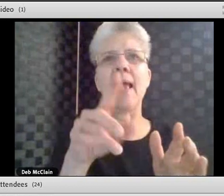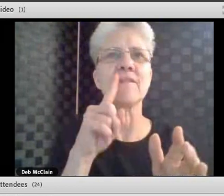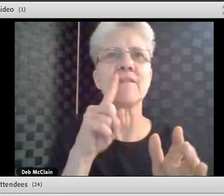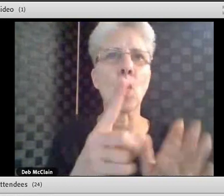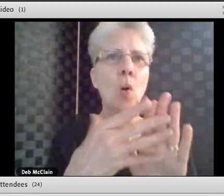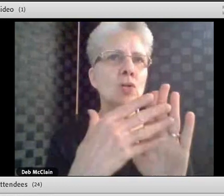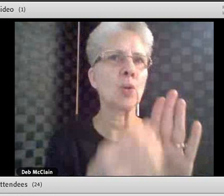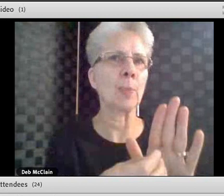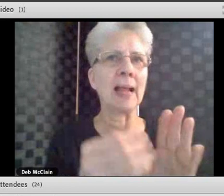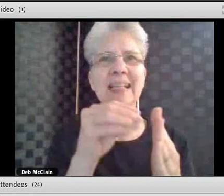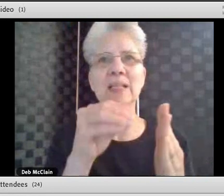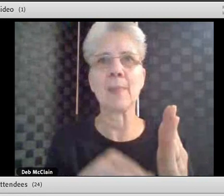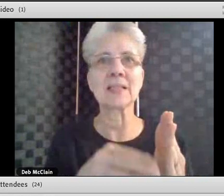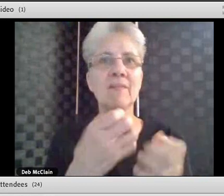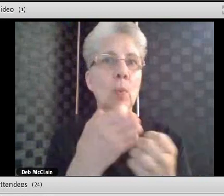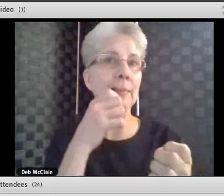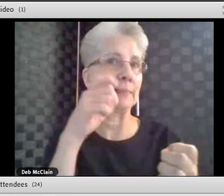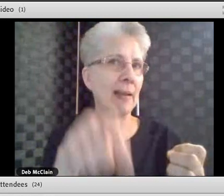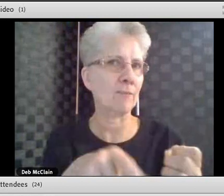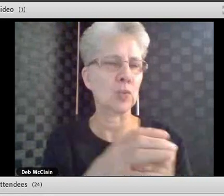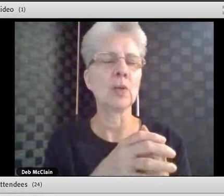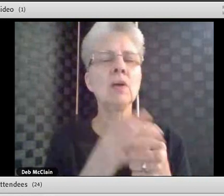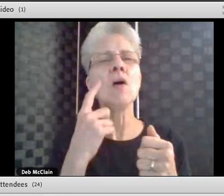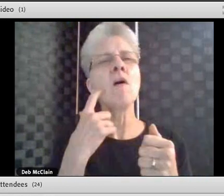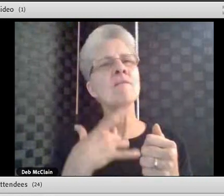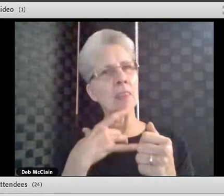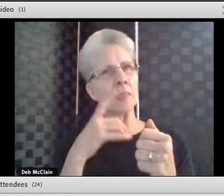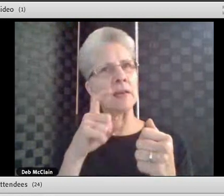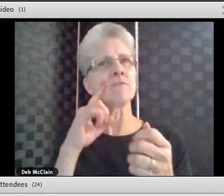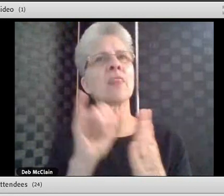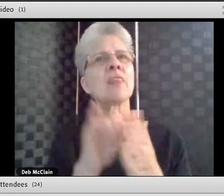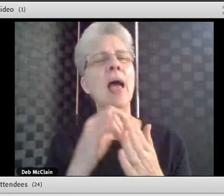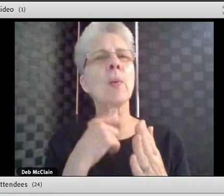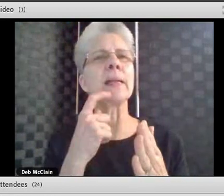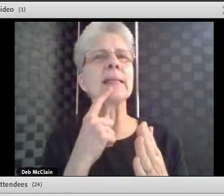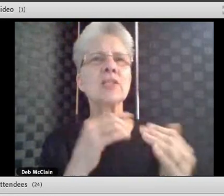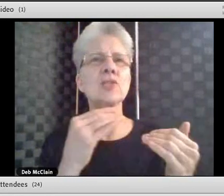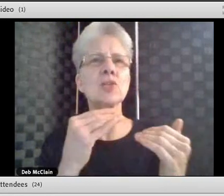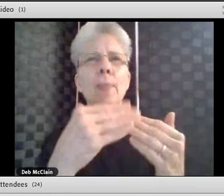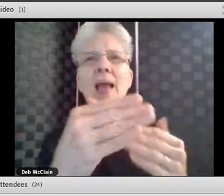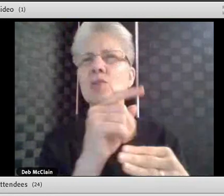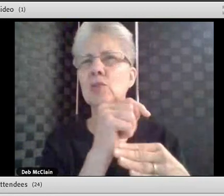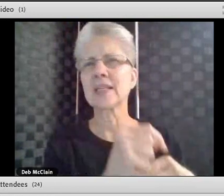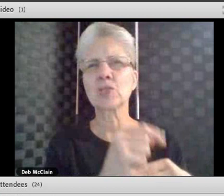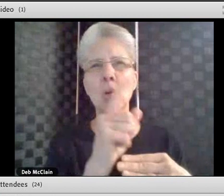without having to pay for and duplicate expensive equipment. So we felt the need because we needed to move